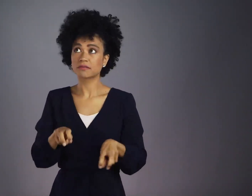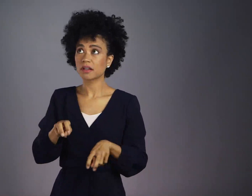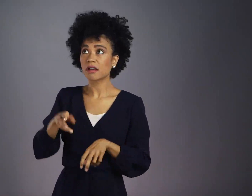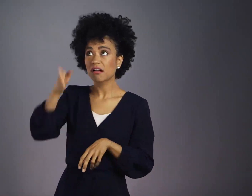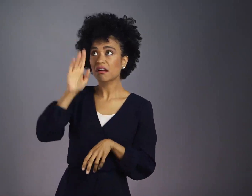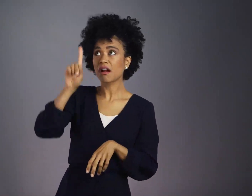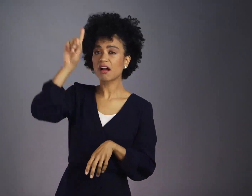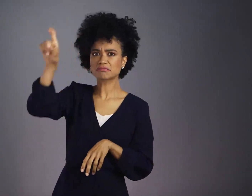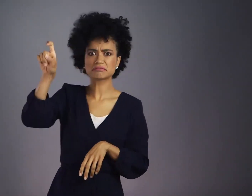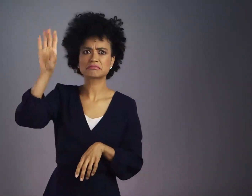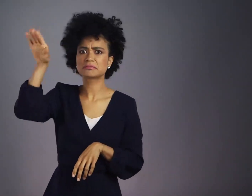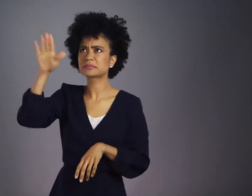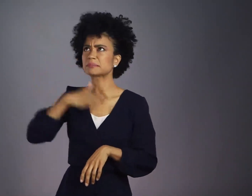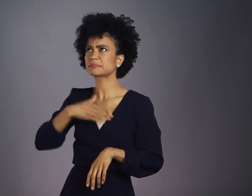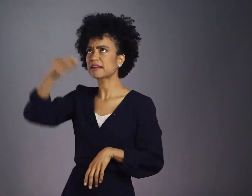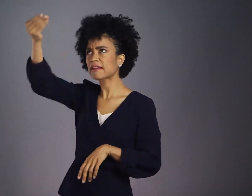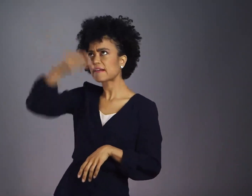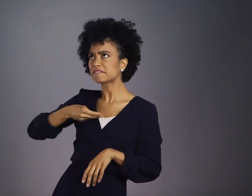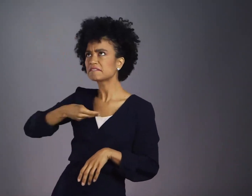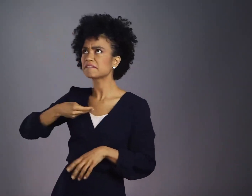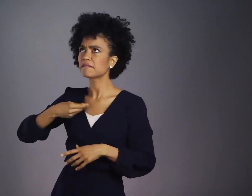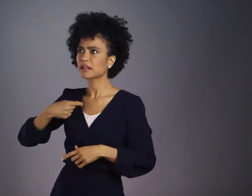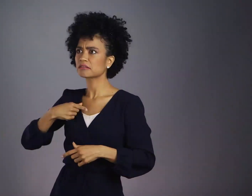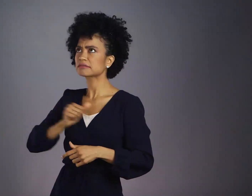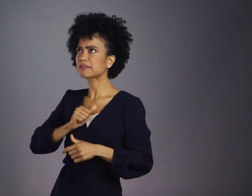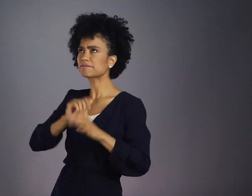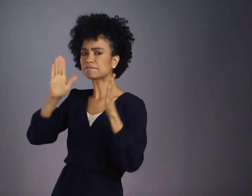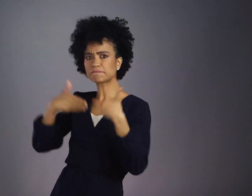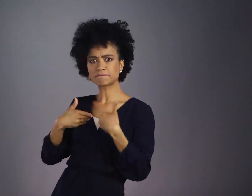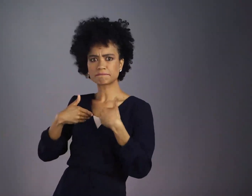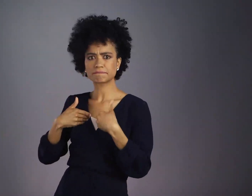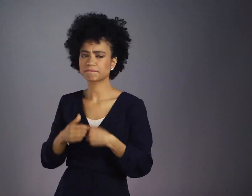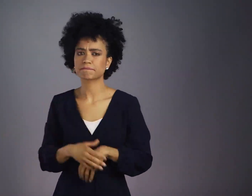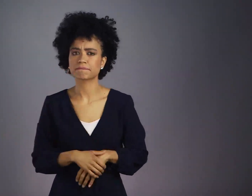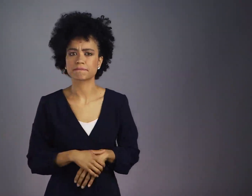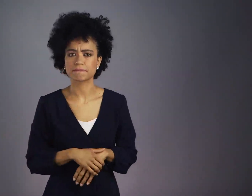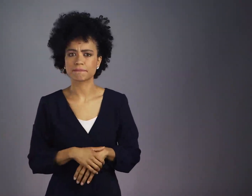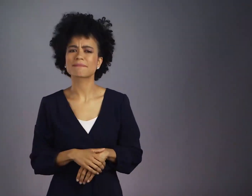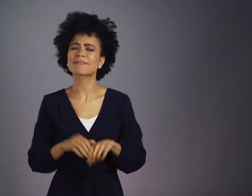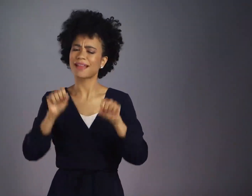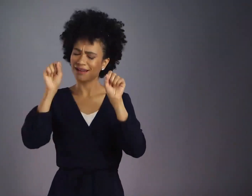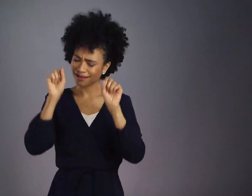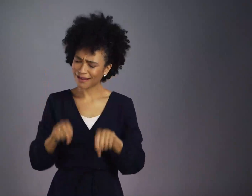We may ask for ourselves, however, if others will be helped.